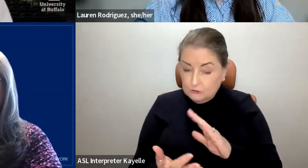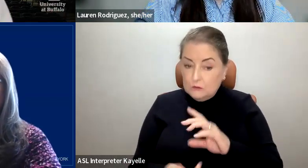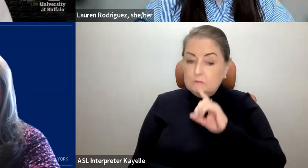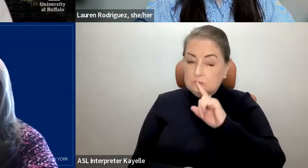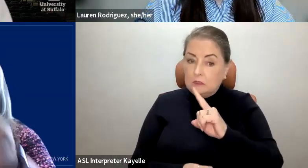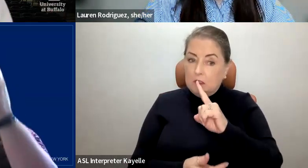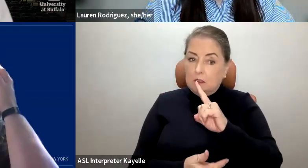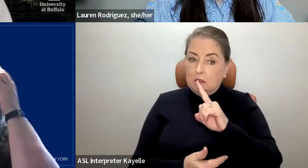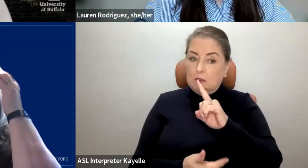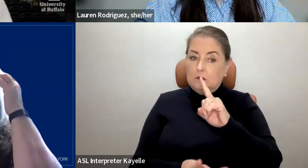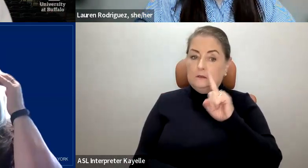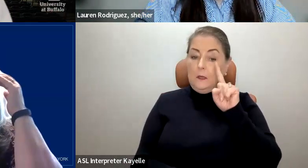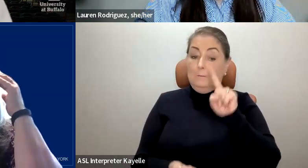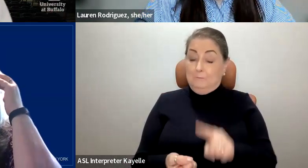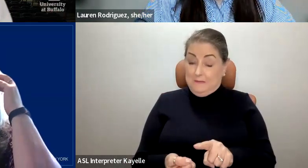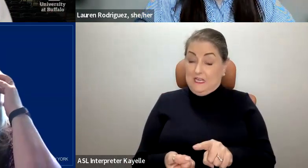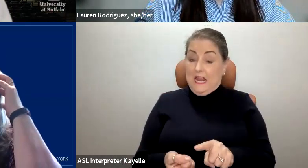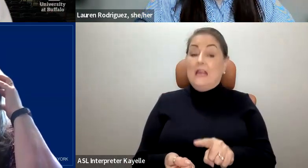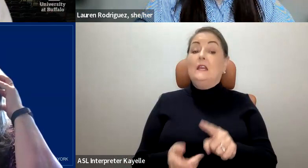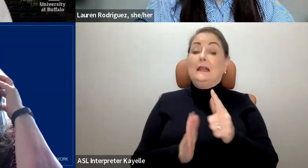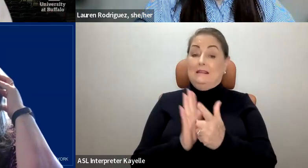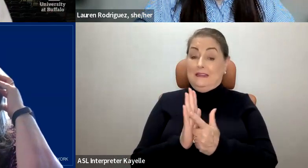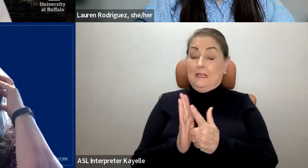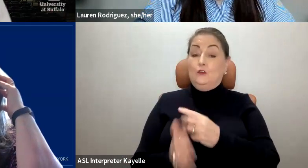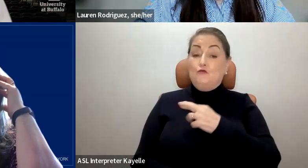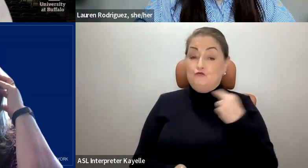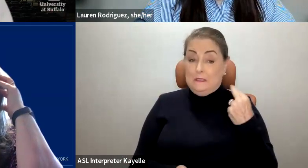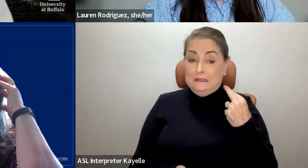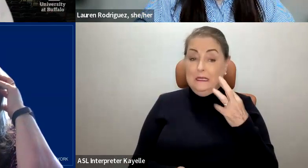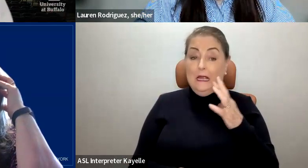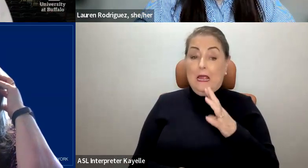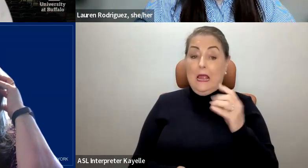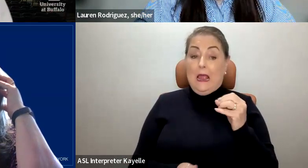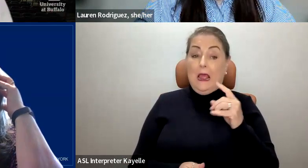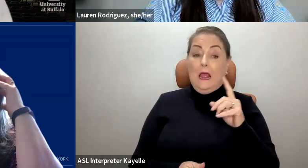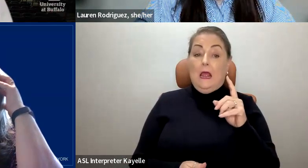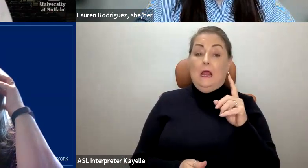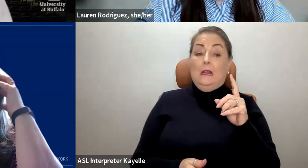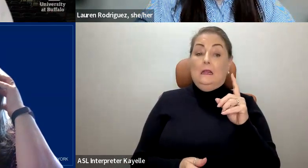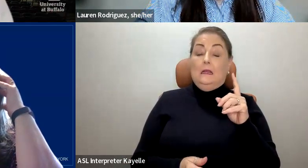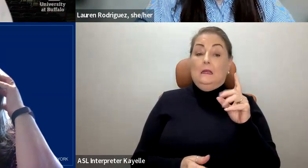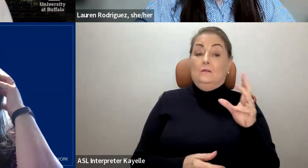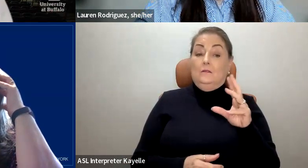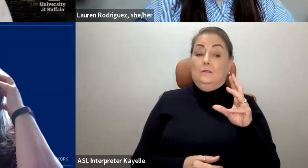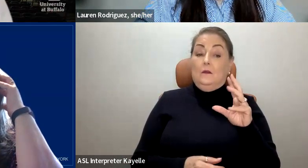mitigating legal risk and addressing some of the legal issues. I also think it's important to think when when